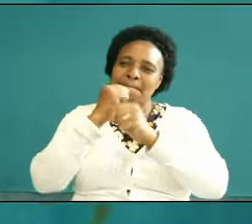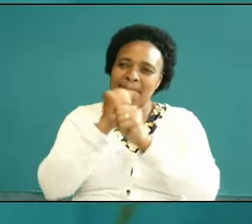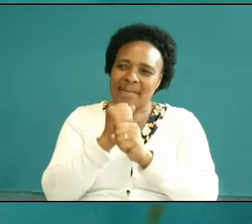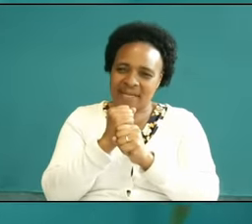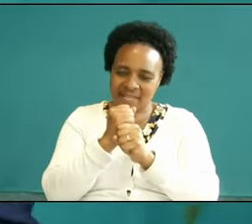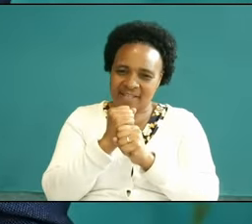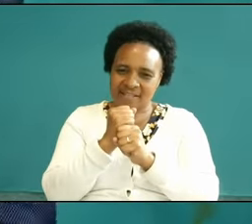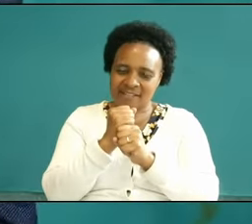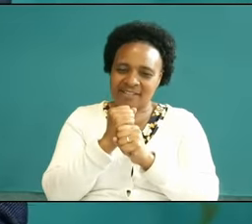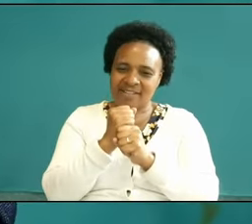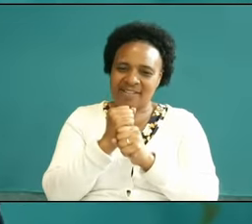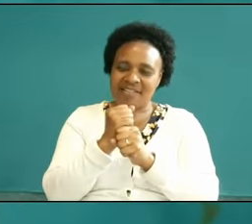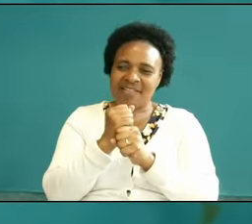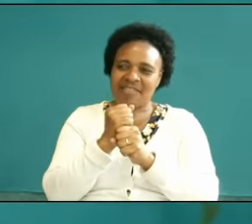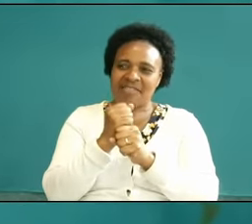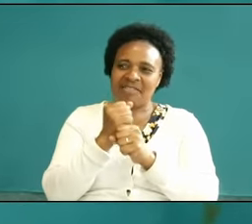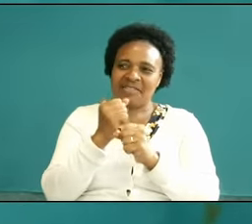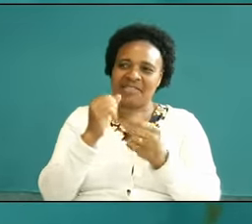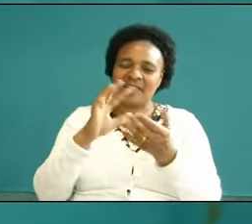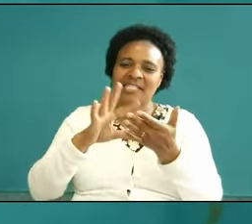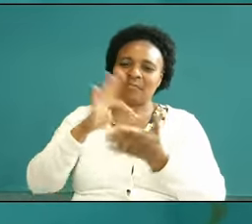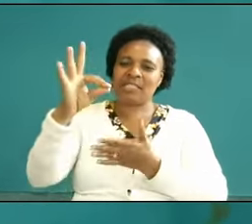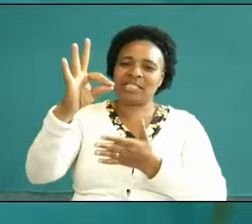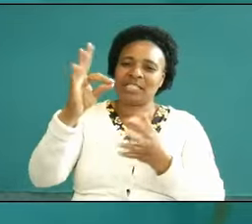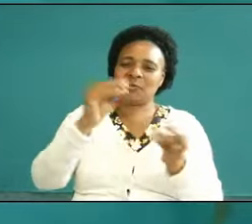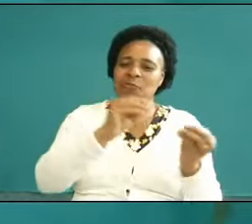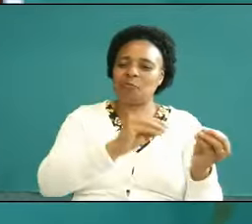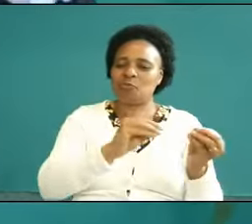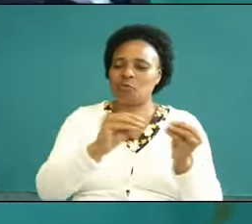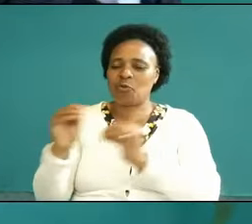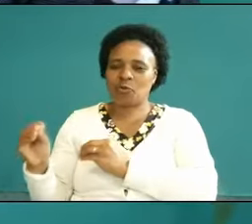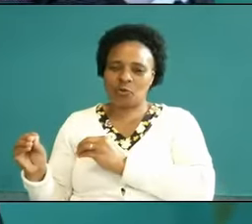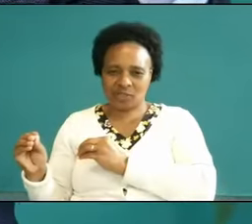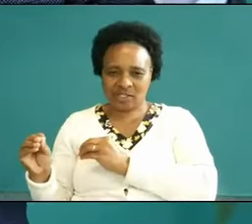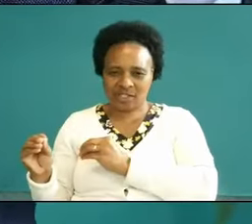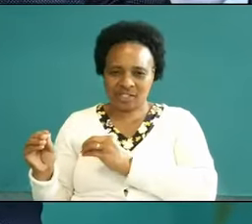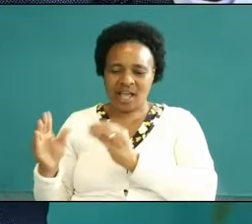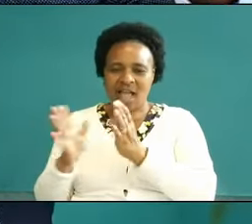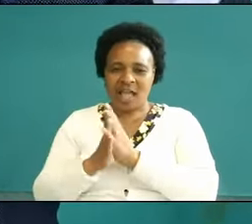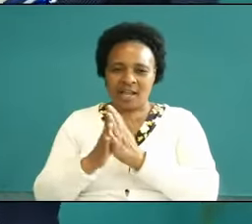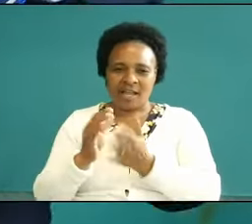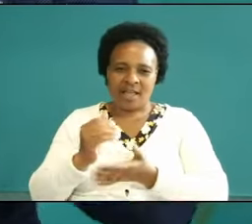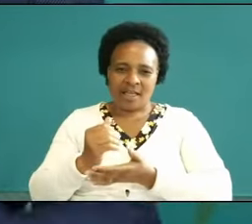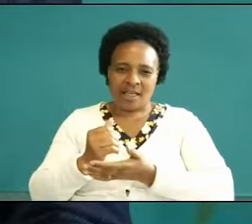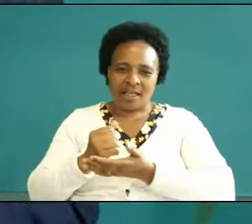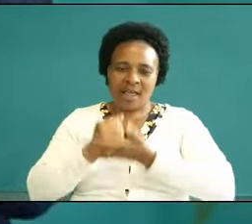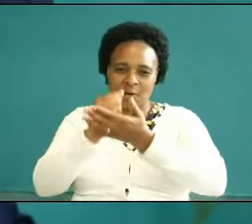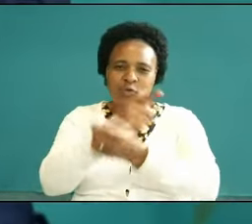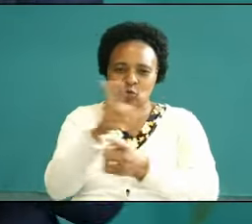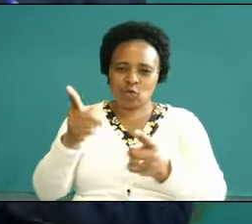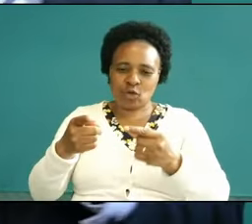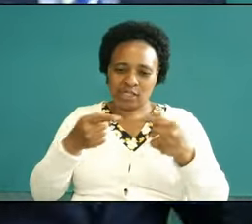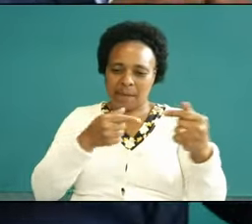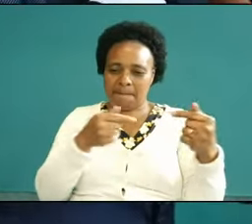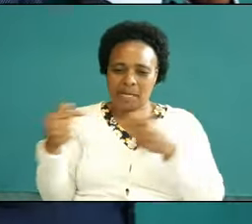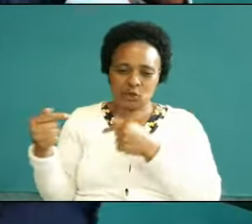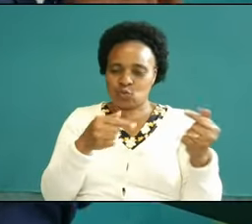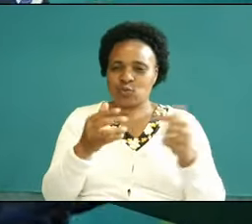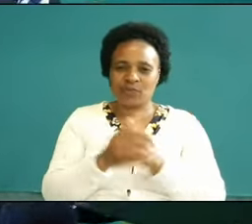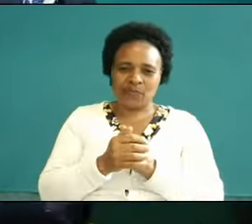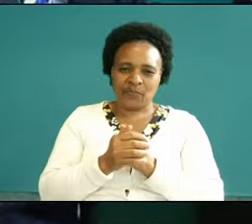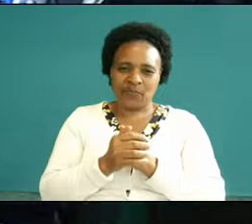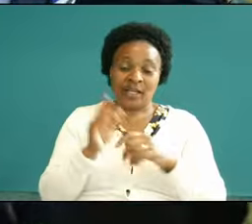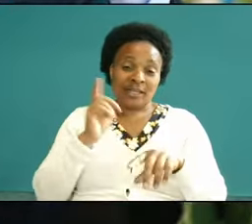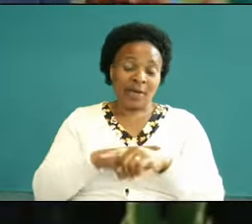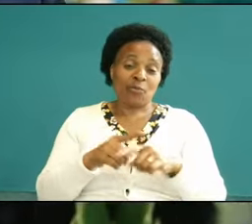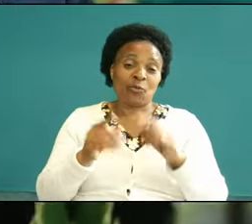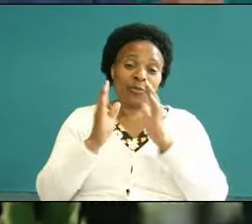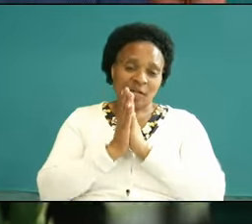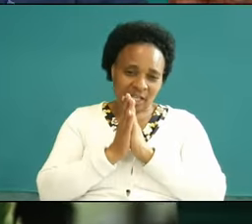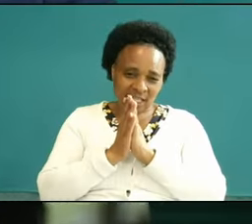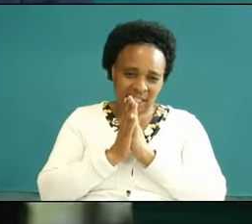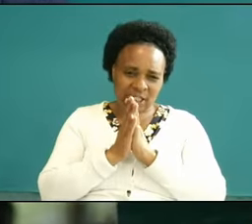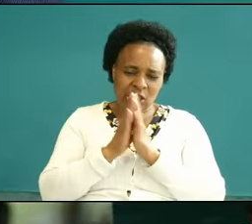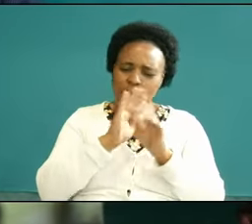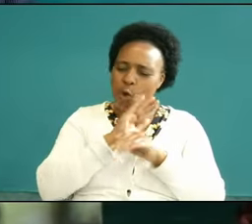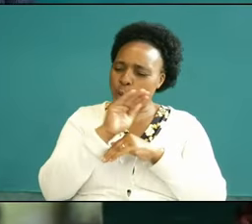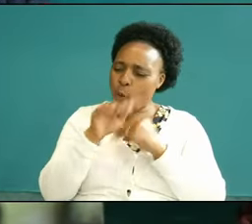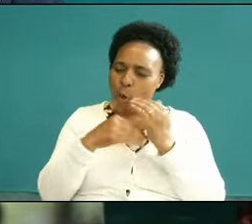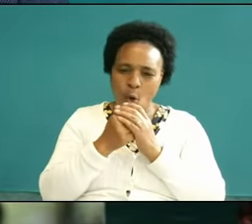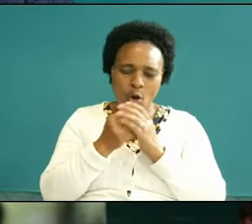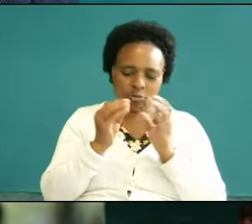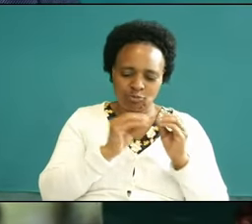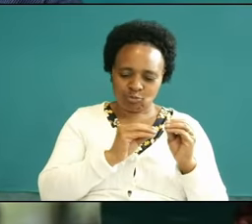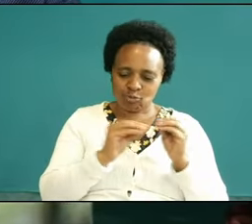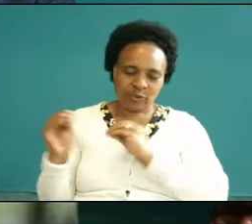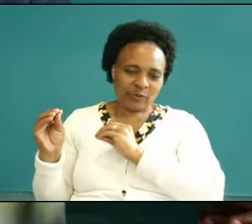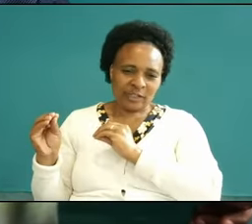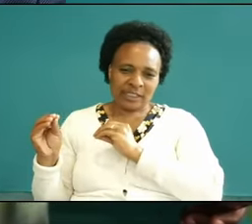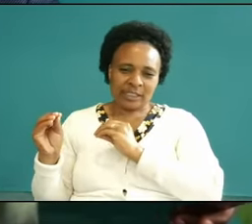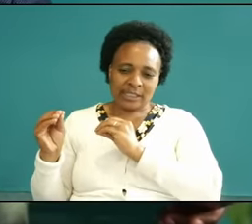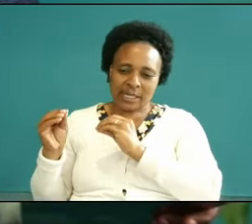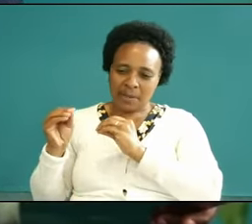spirit shifts the battle when you pray in the spirit the prayer shifts the battle you see